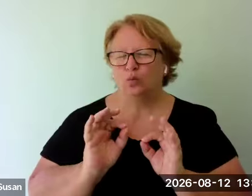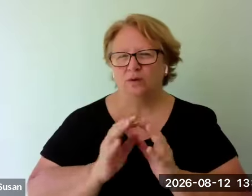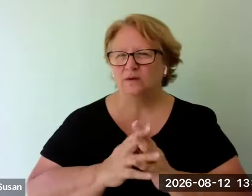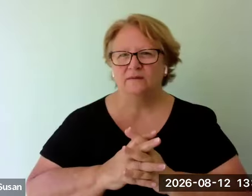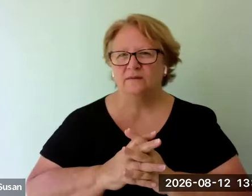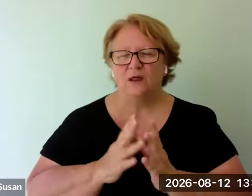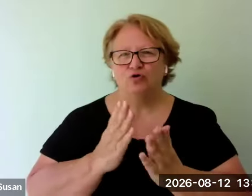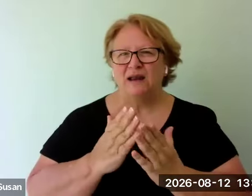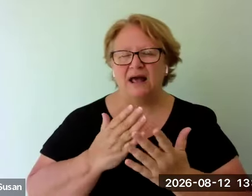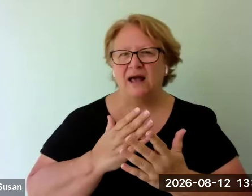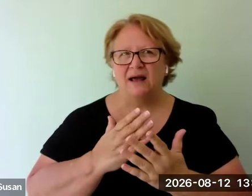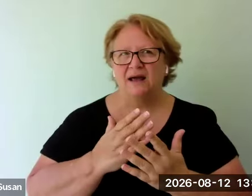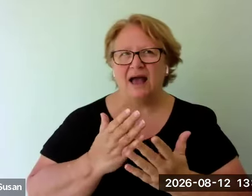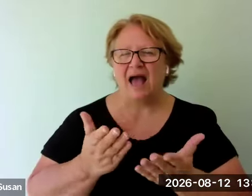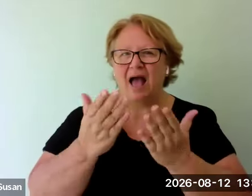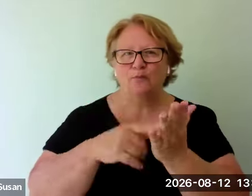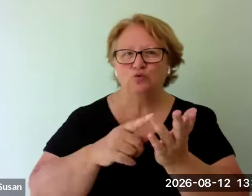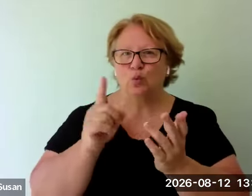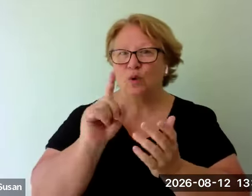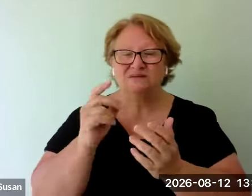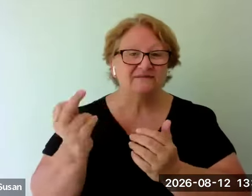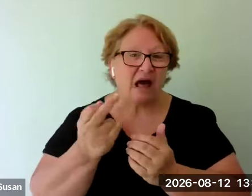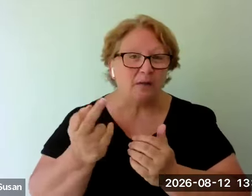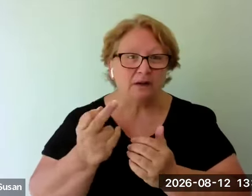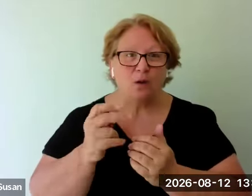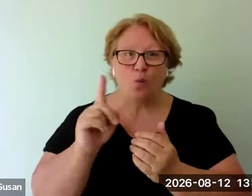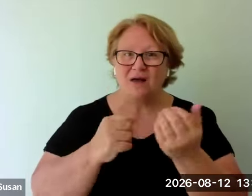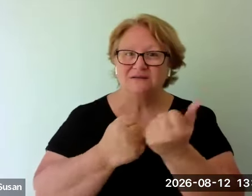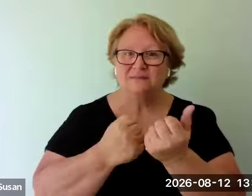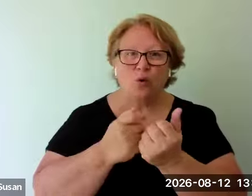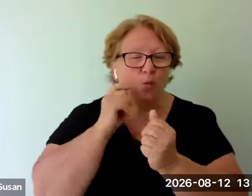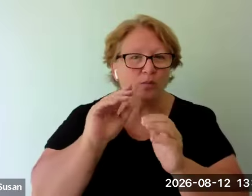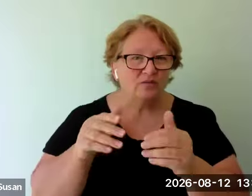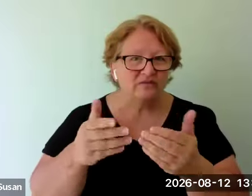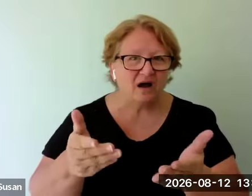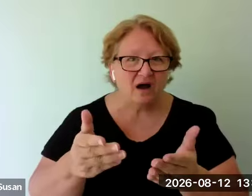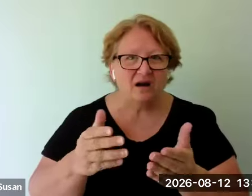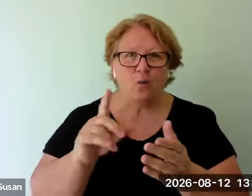. There isn't specific requirements for that. So